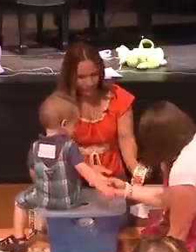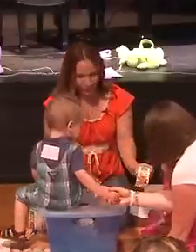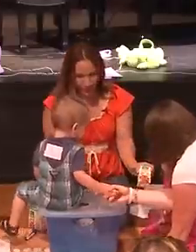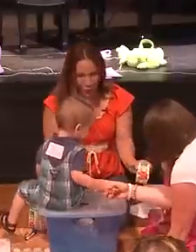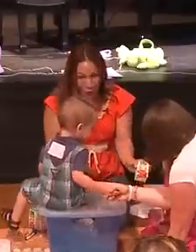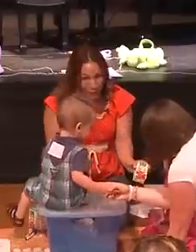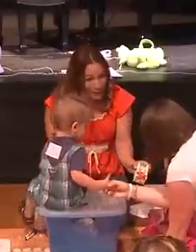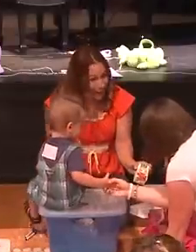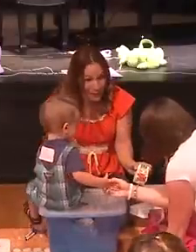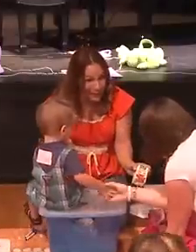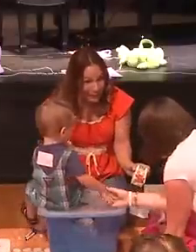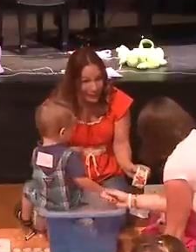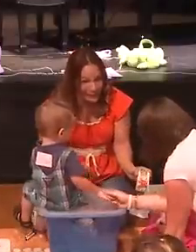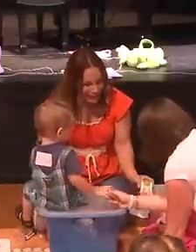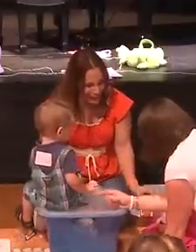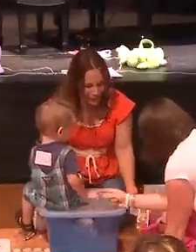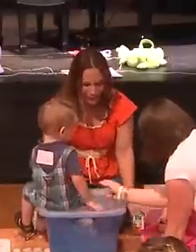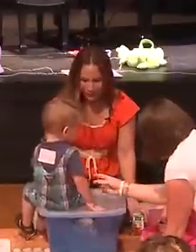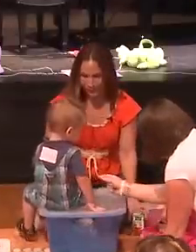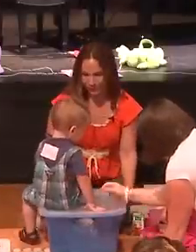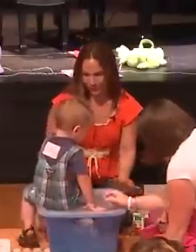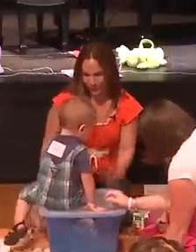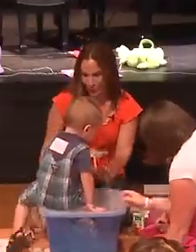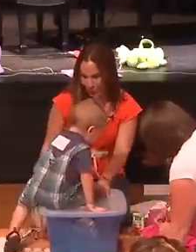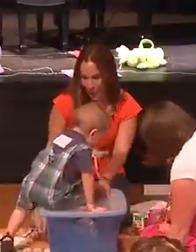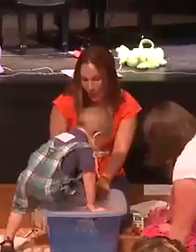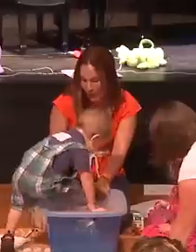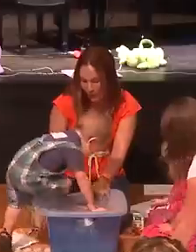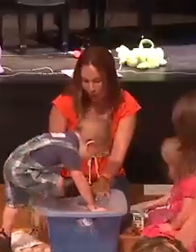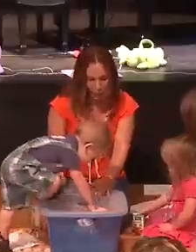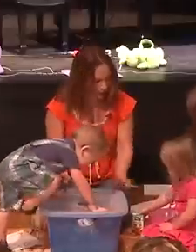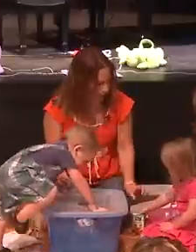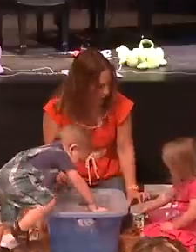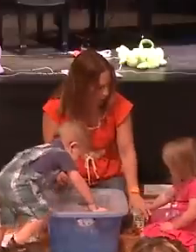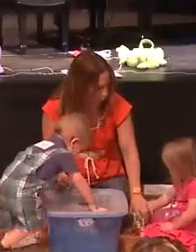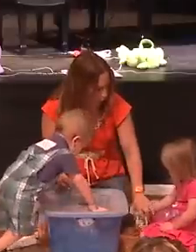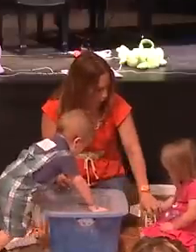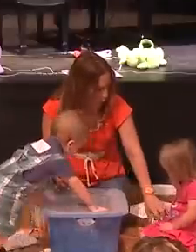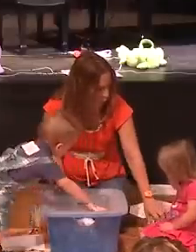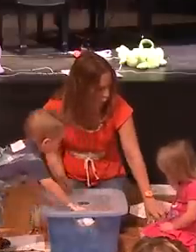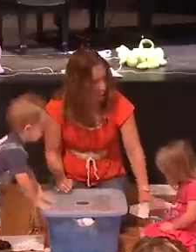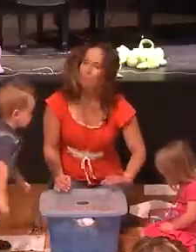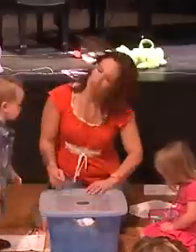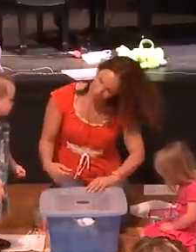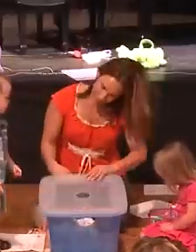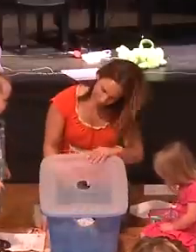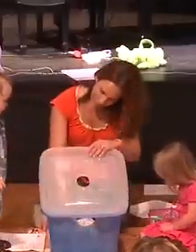Juice! Juice! I'm telling you he's saying juice. Hop off the box please. You've got to hop off so we can open it. That one's for you if you want juice.